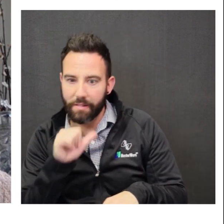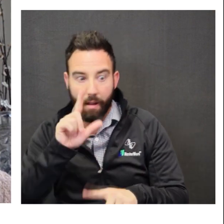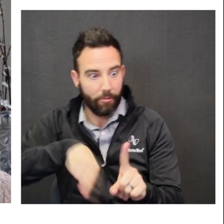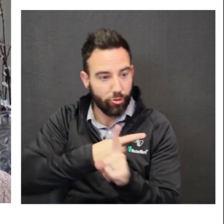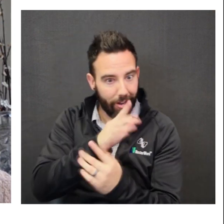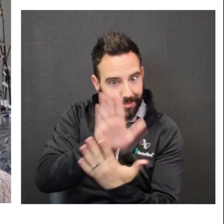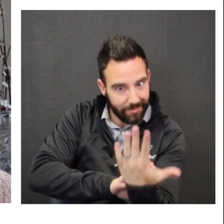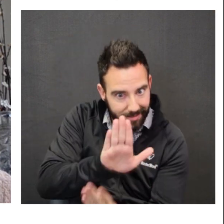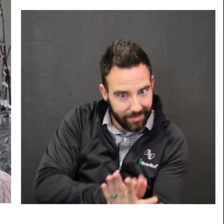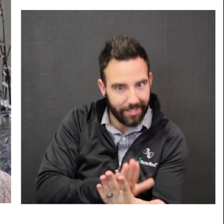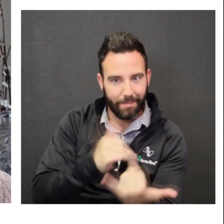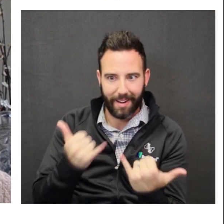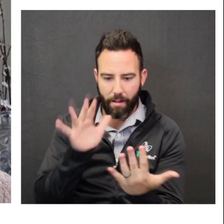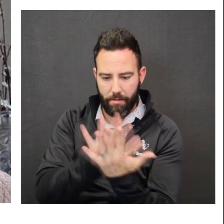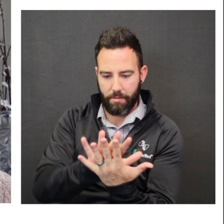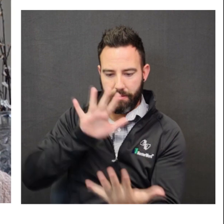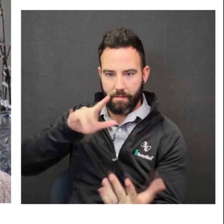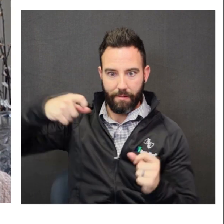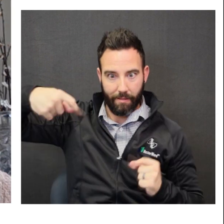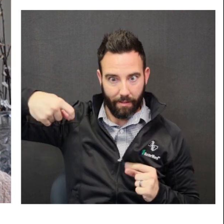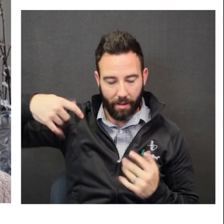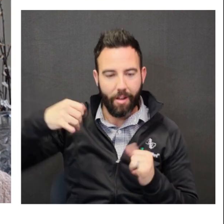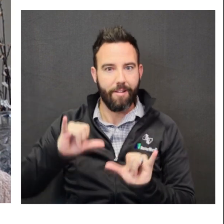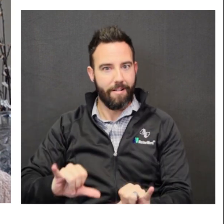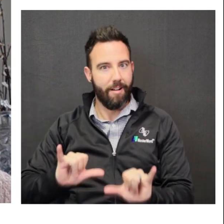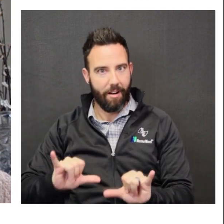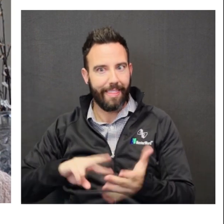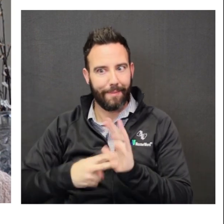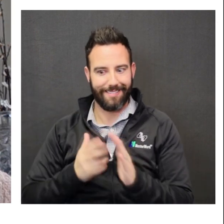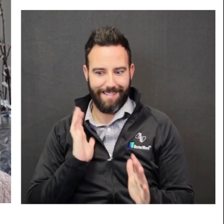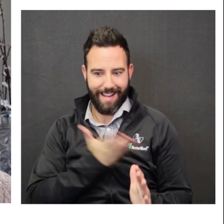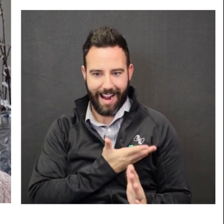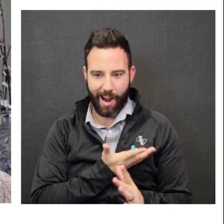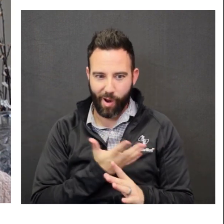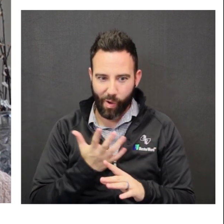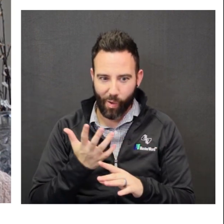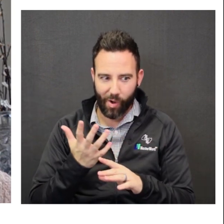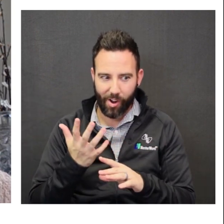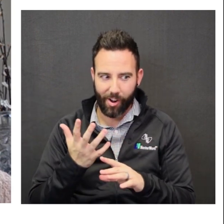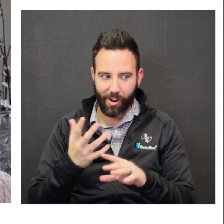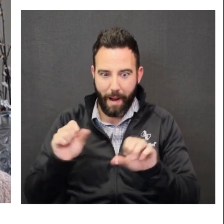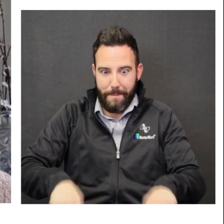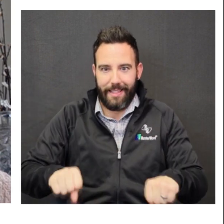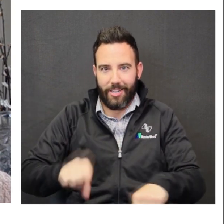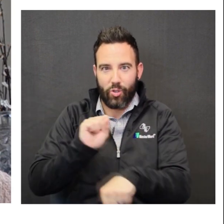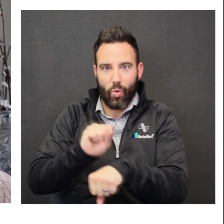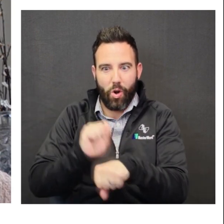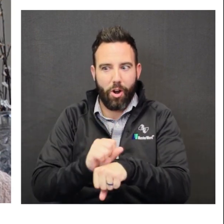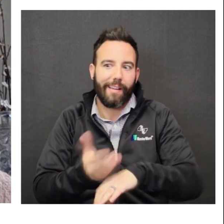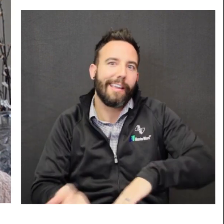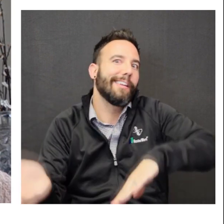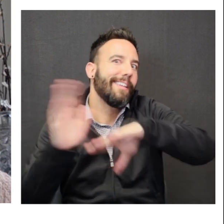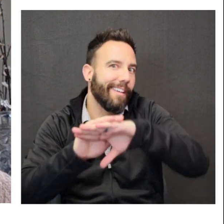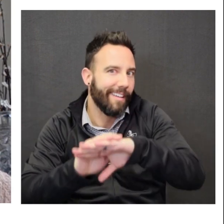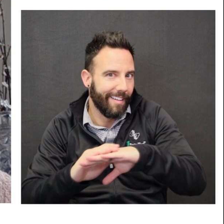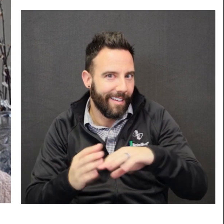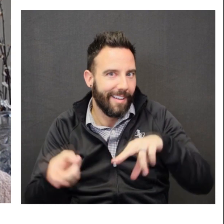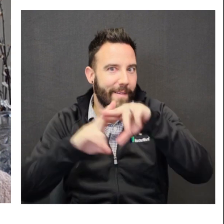There is a very good chance that this adoption of remote well over time expand our ability toe work and who we work with